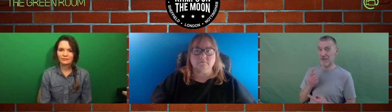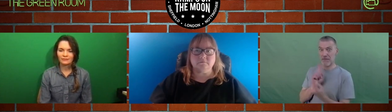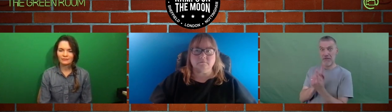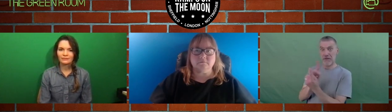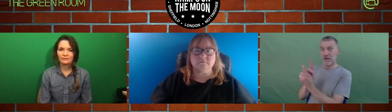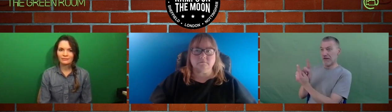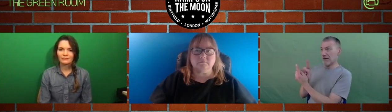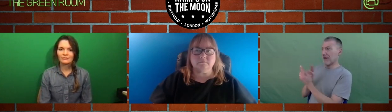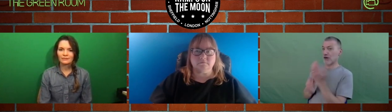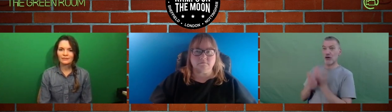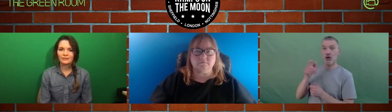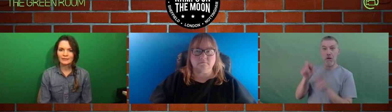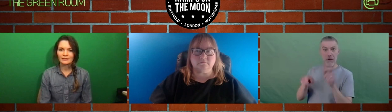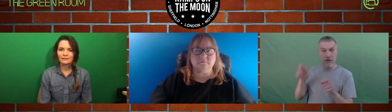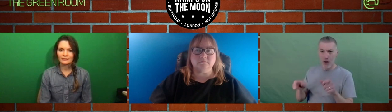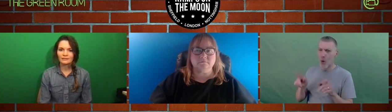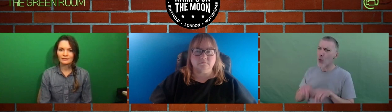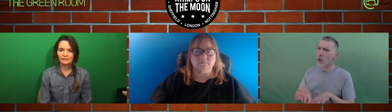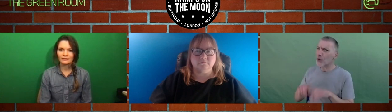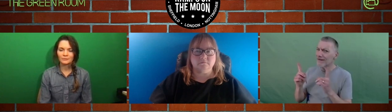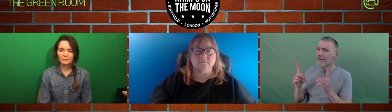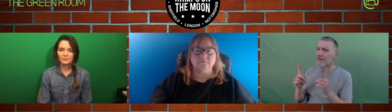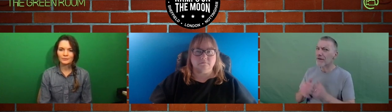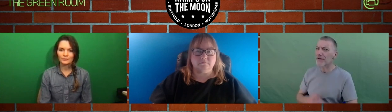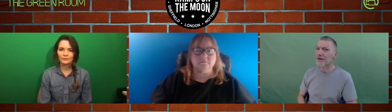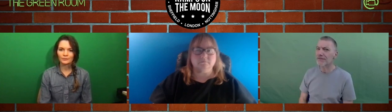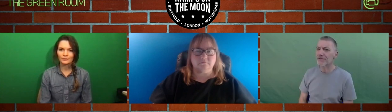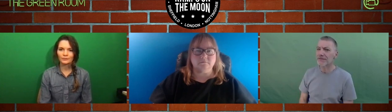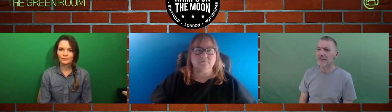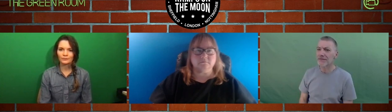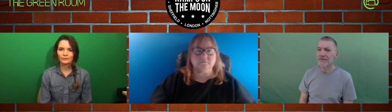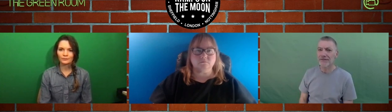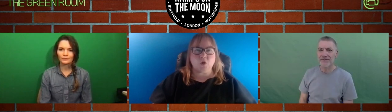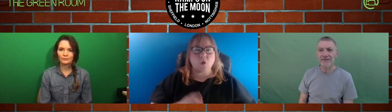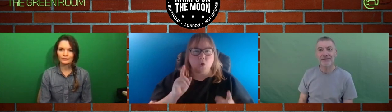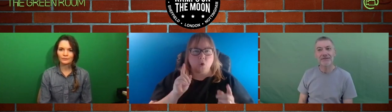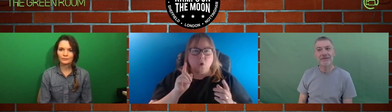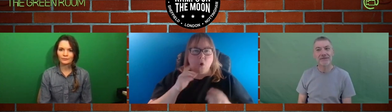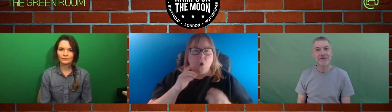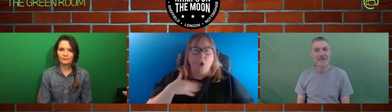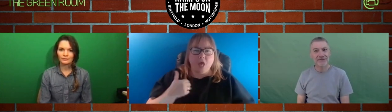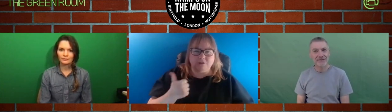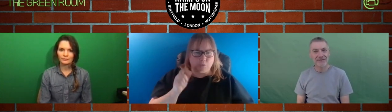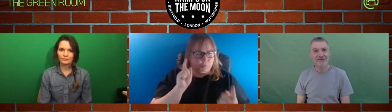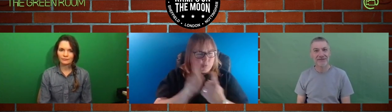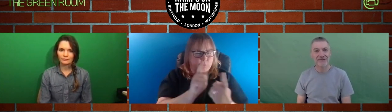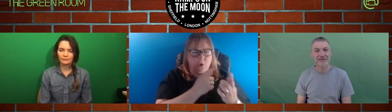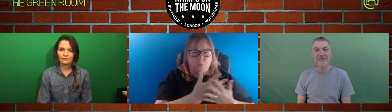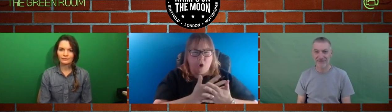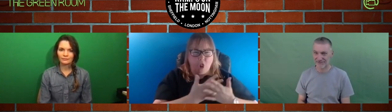that's totally different I think. You've met a lot of new people in Oliver Twist didn't you? RH: Yeah I did.